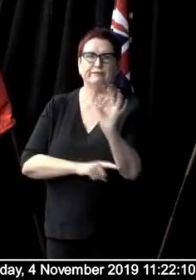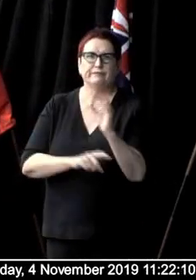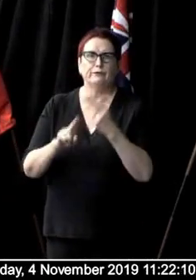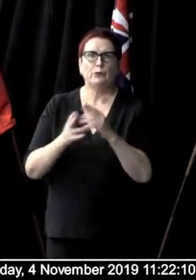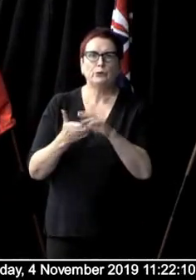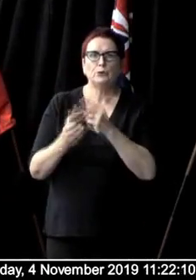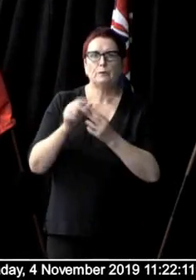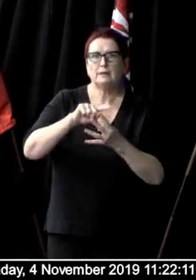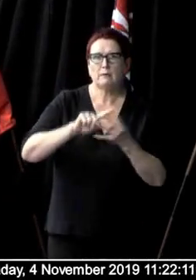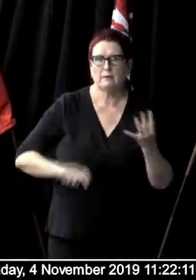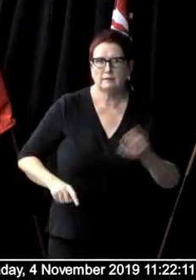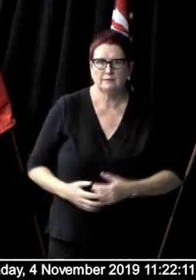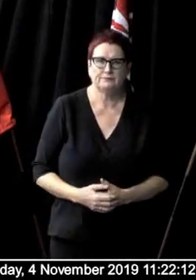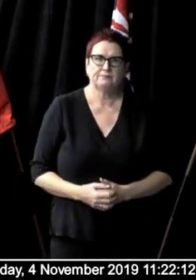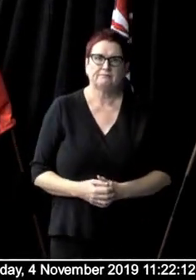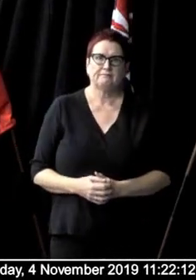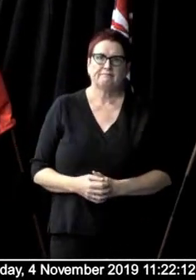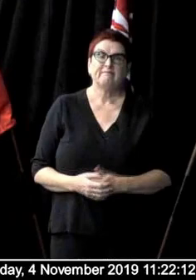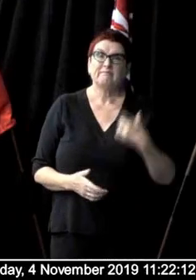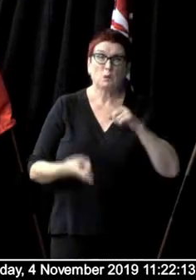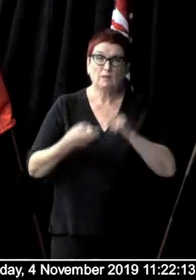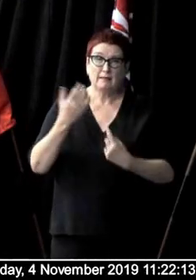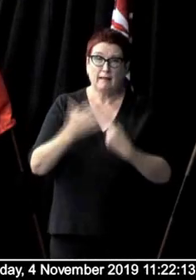Traditional practices such as segregation continue to